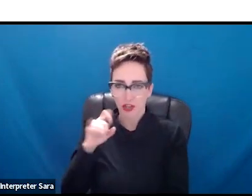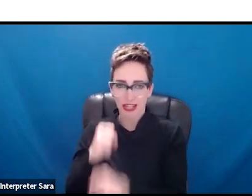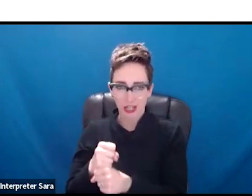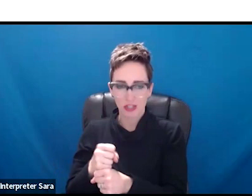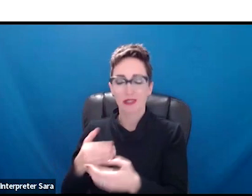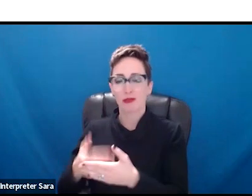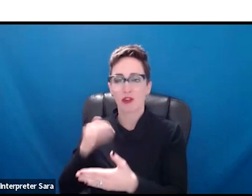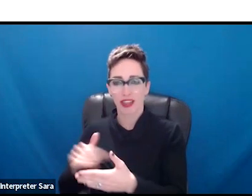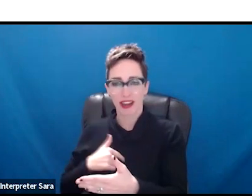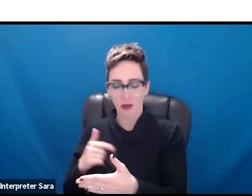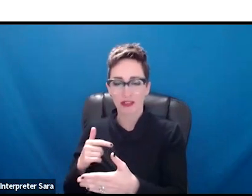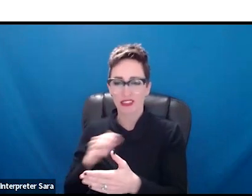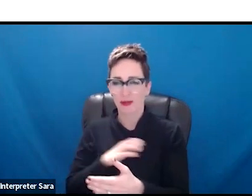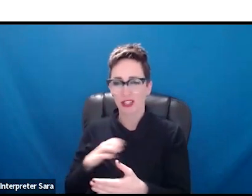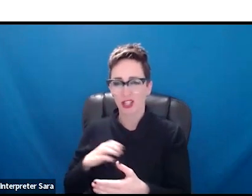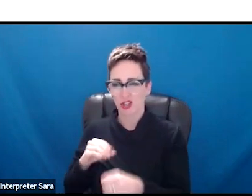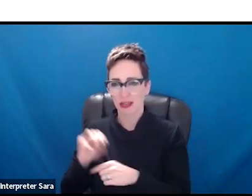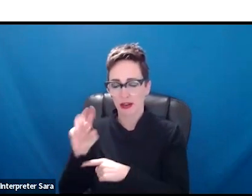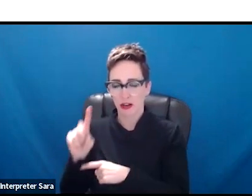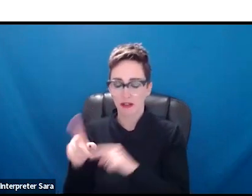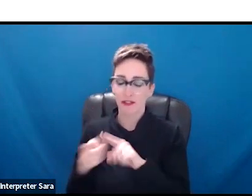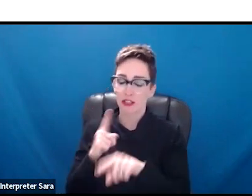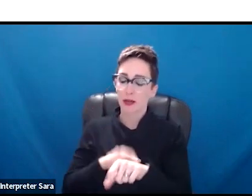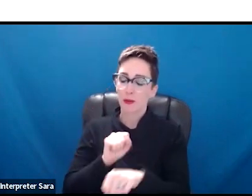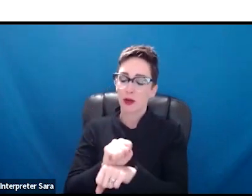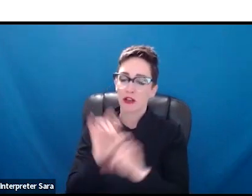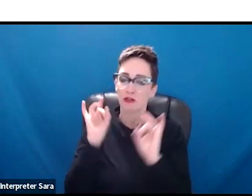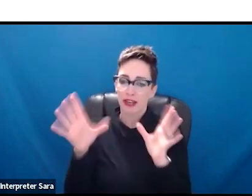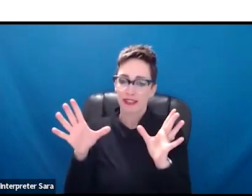The first time I worked in Crisis Services was in 1979.